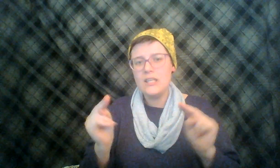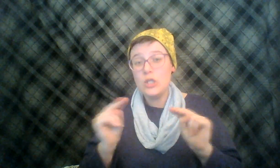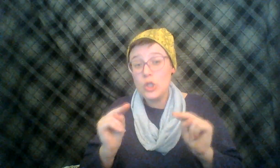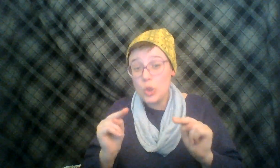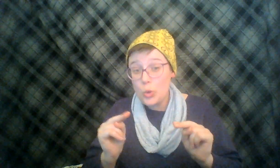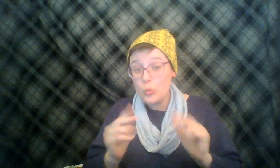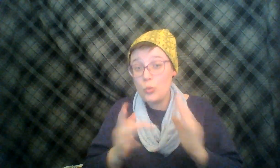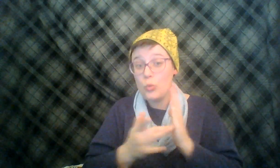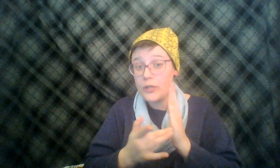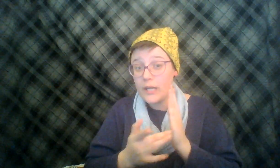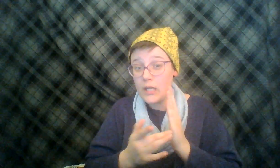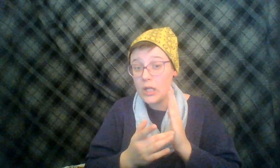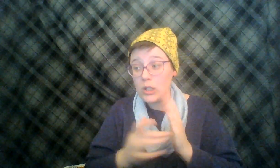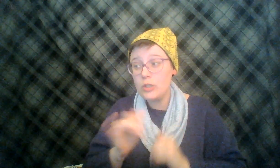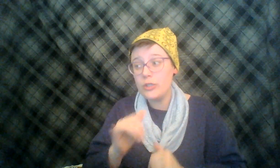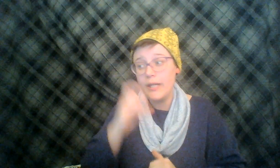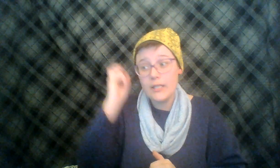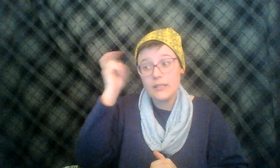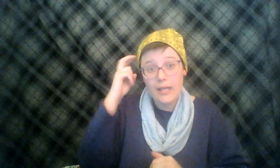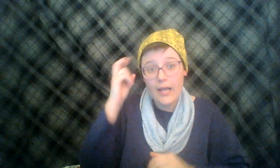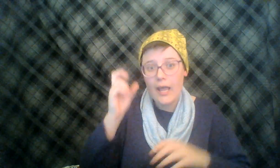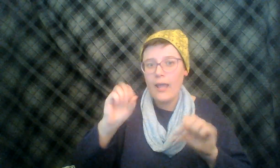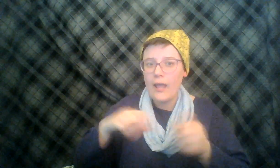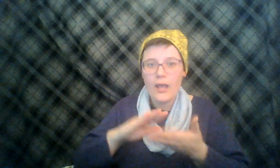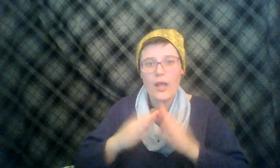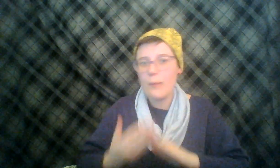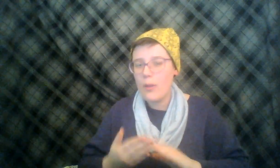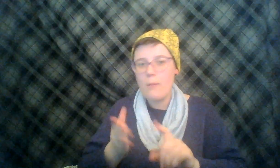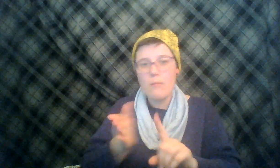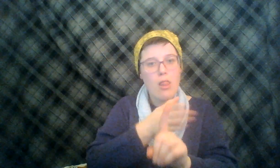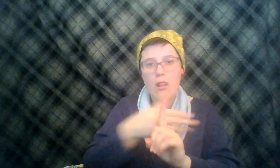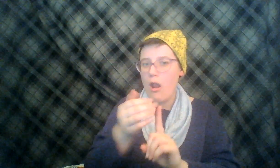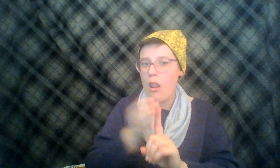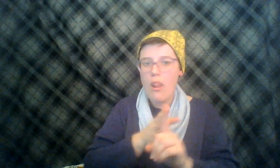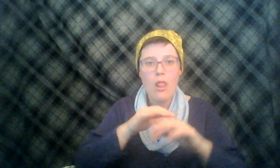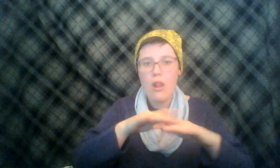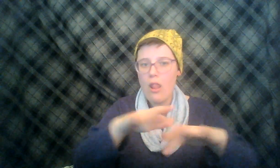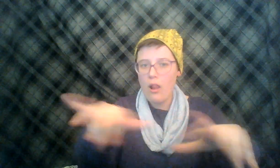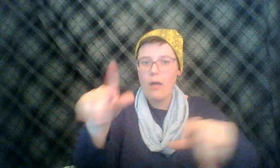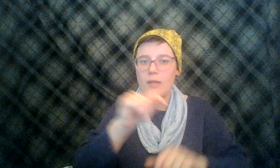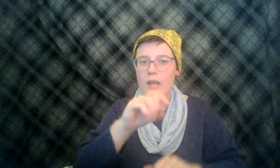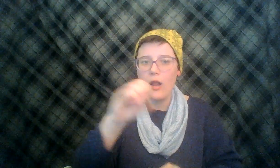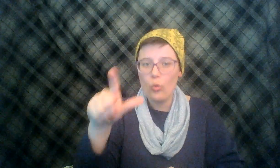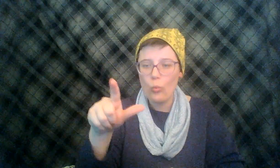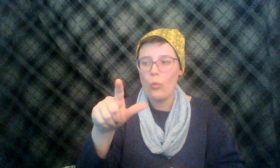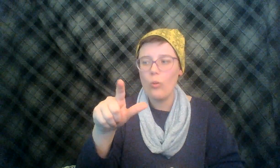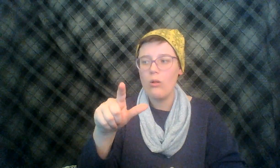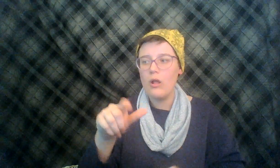of how easily a neutral piece of technology can become a propagandist tool,